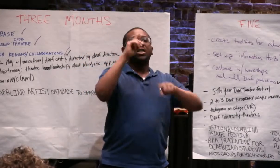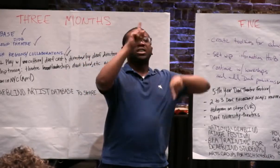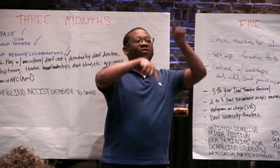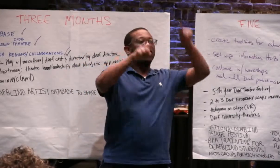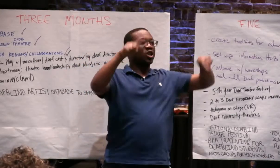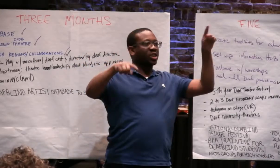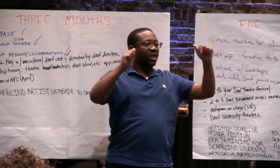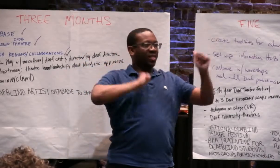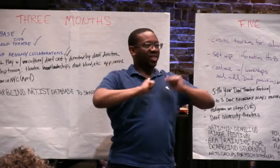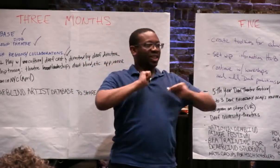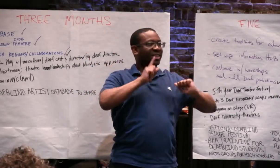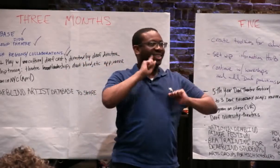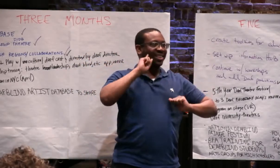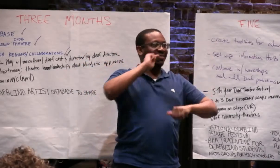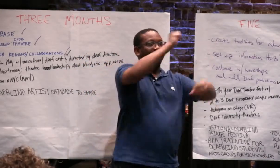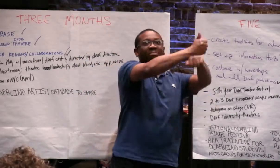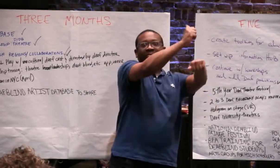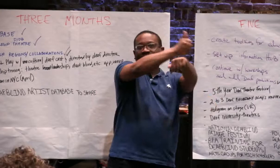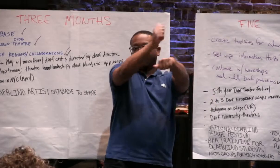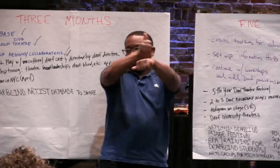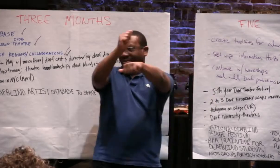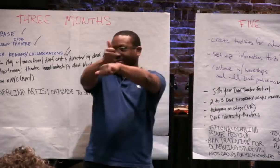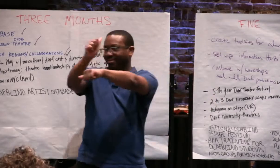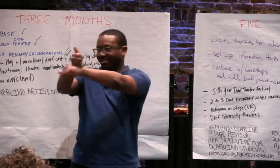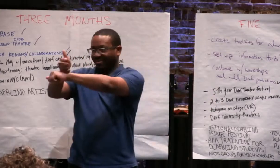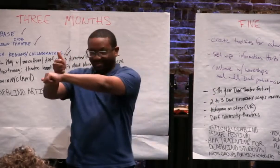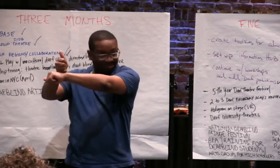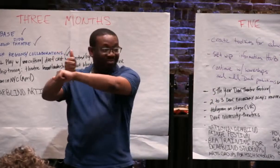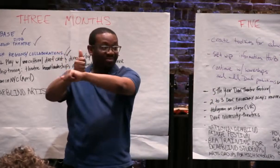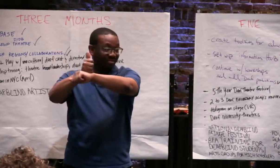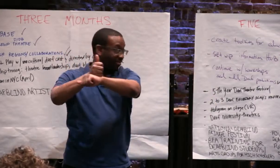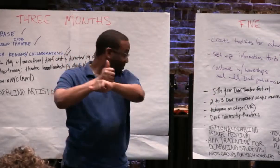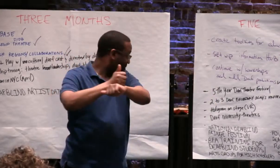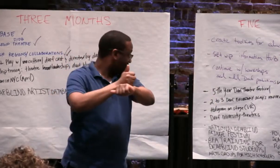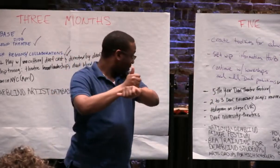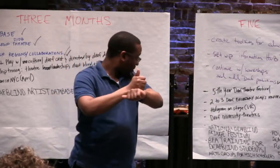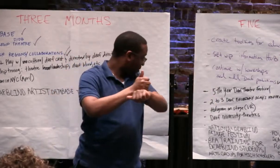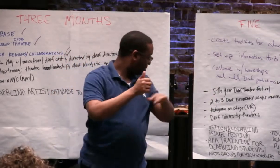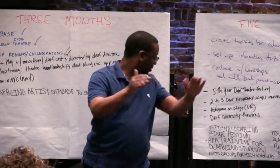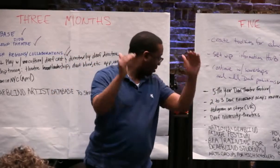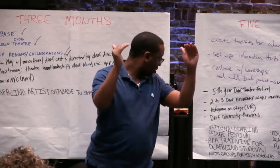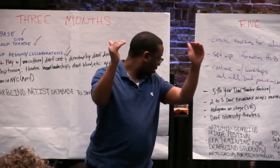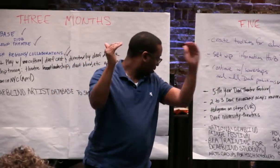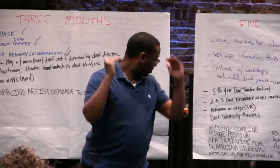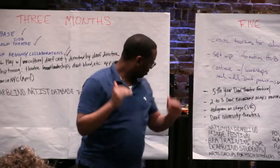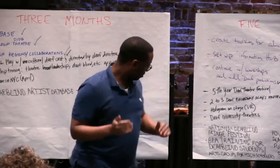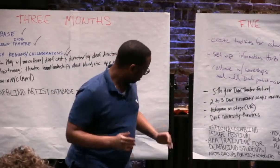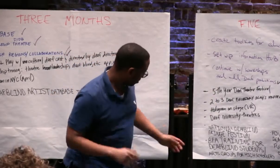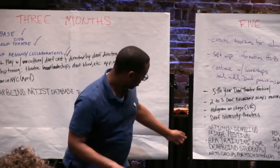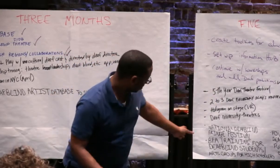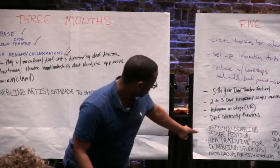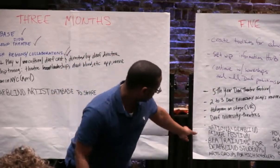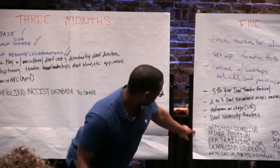So, we also want more diversity in theaters. Diversity of the theaters.